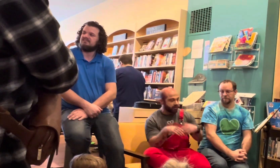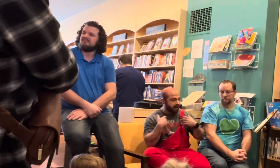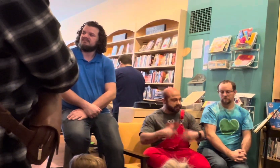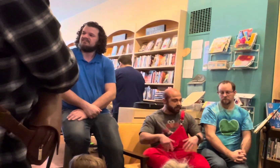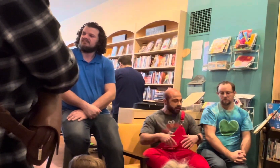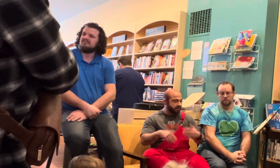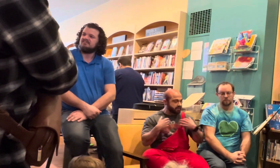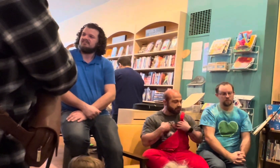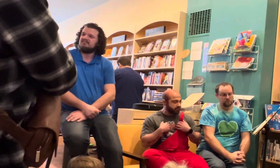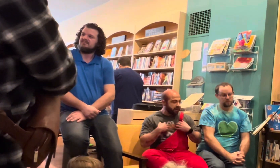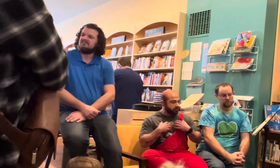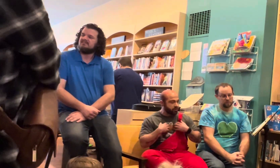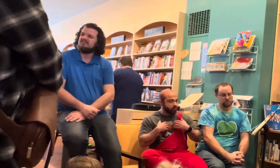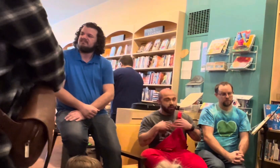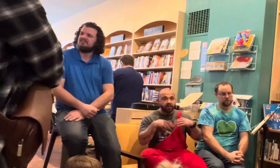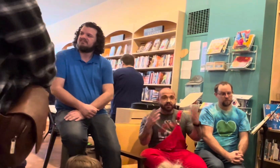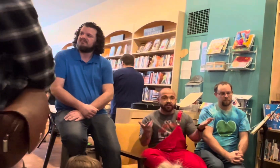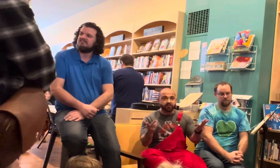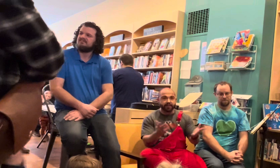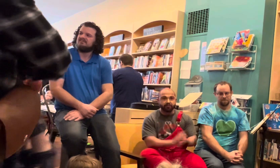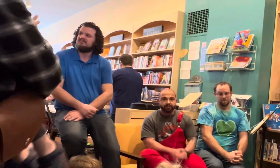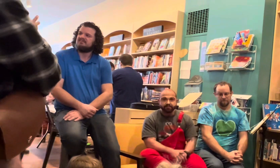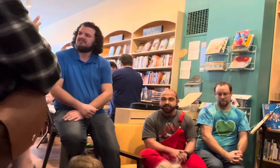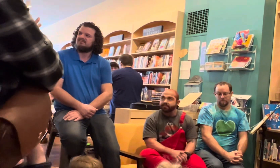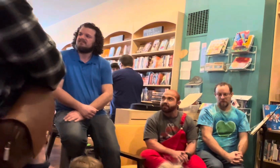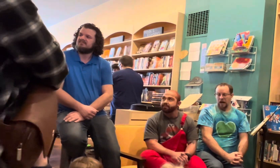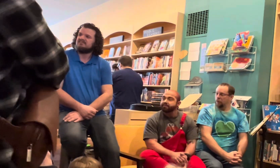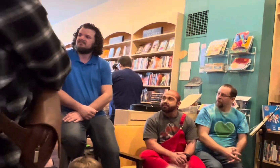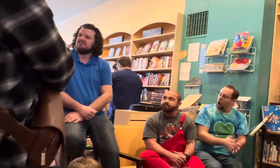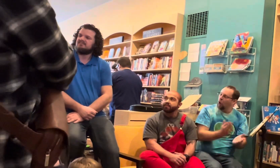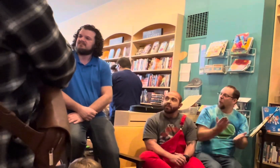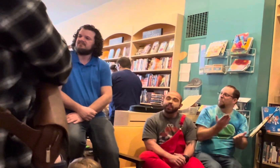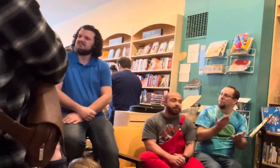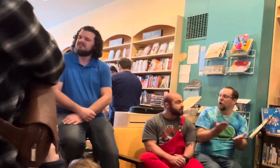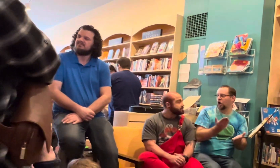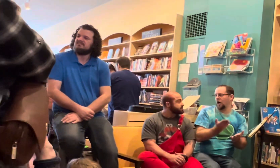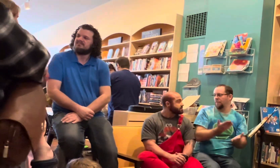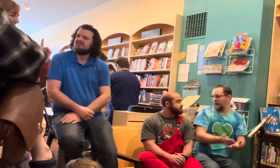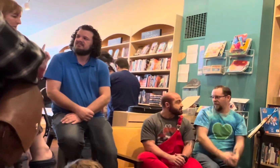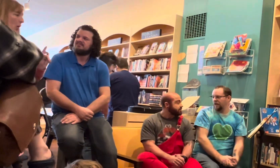your outside body is different than how you see yourself. AARON: We have a whole book about that,